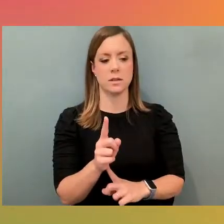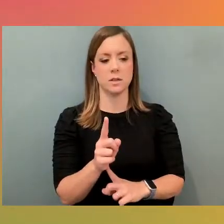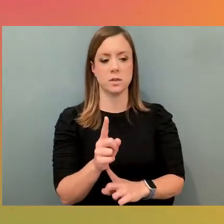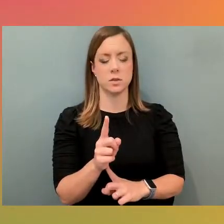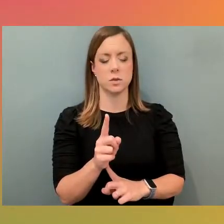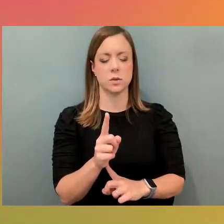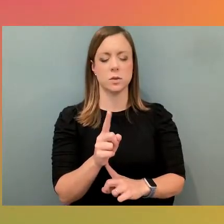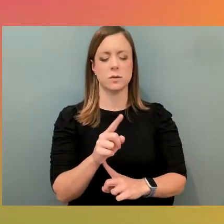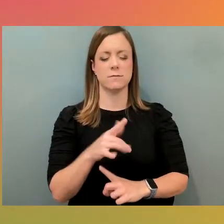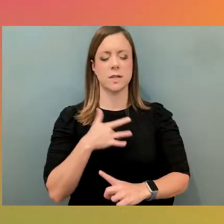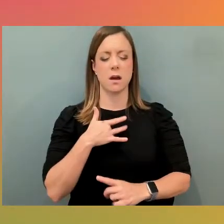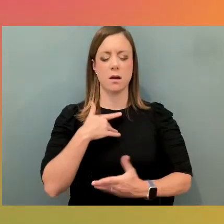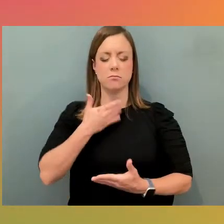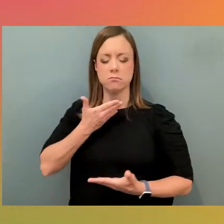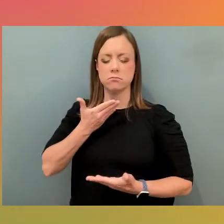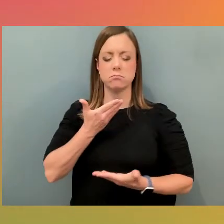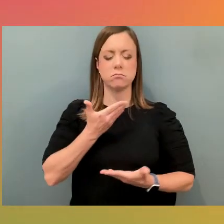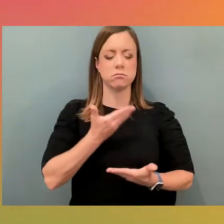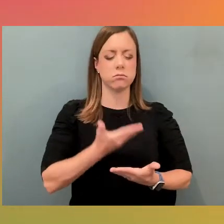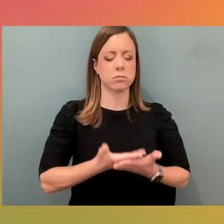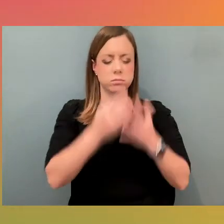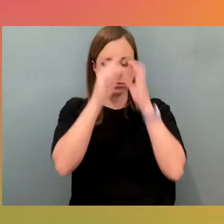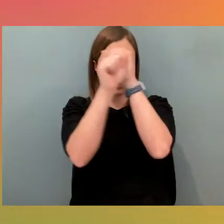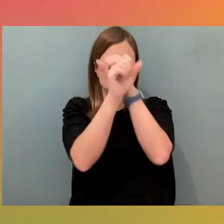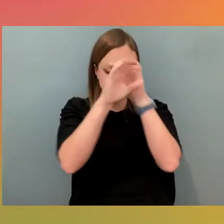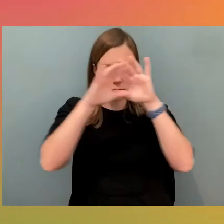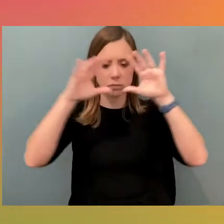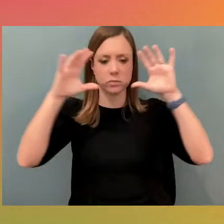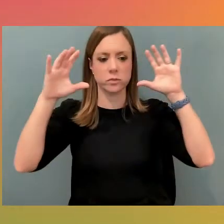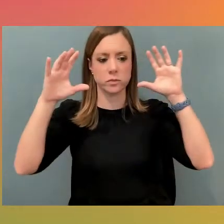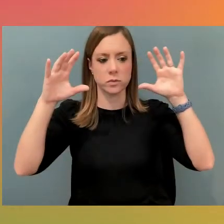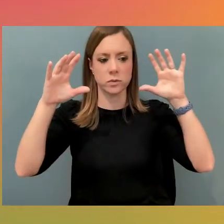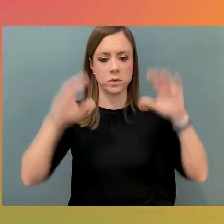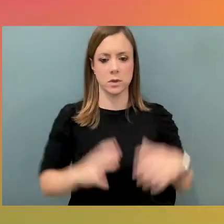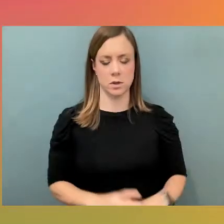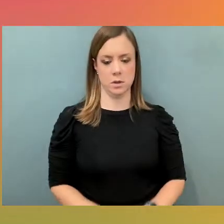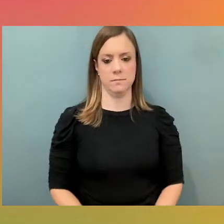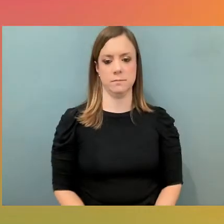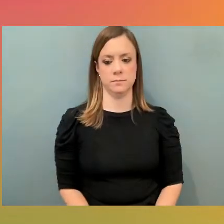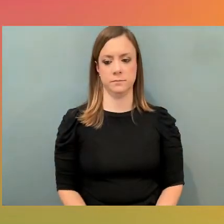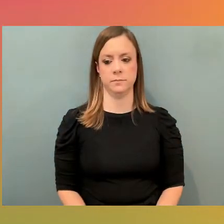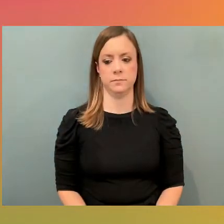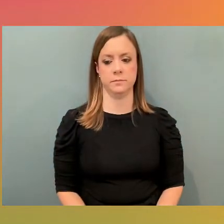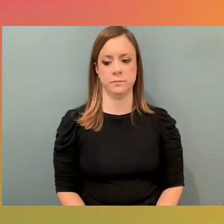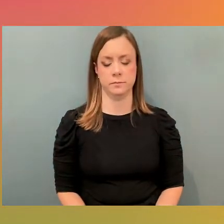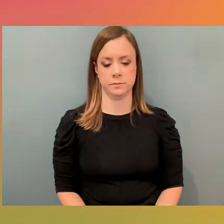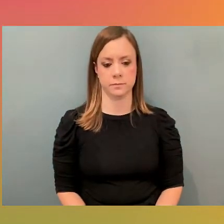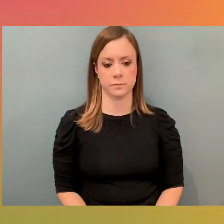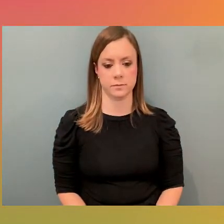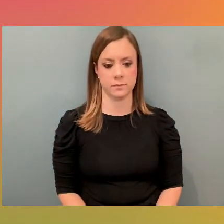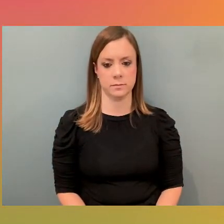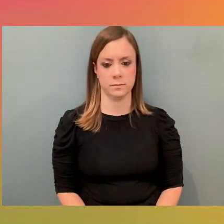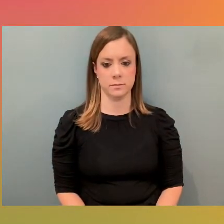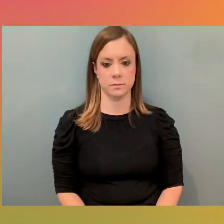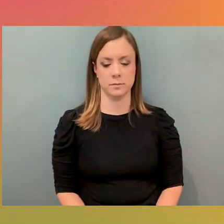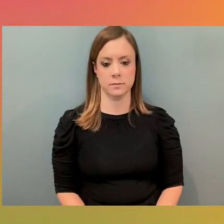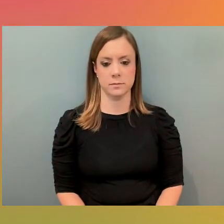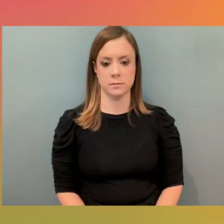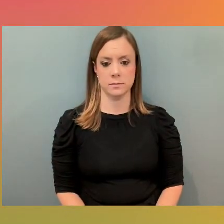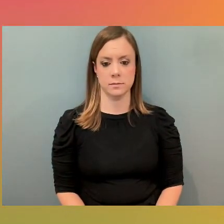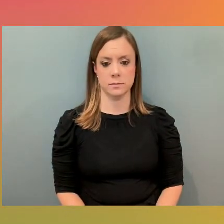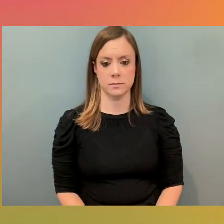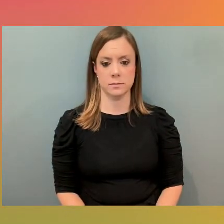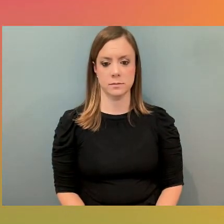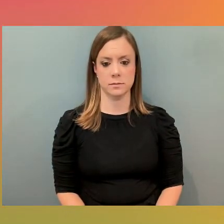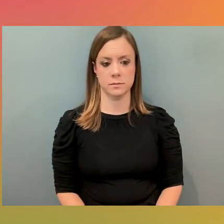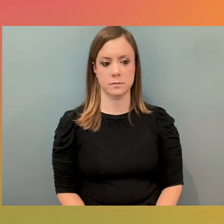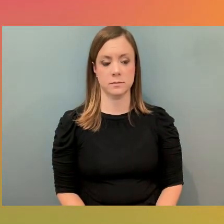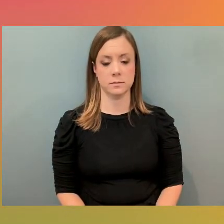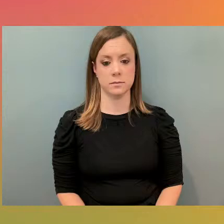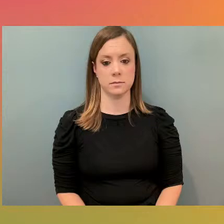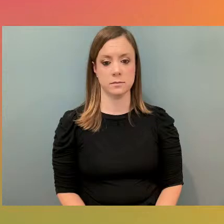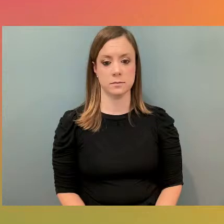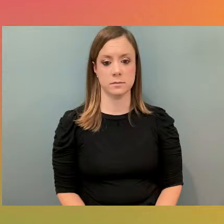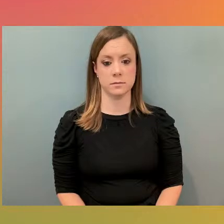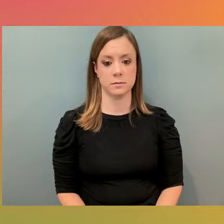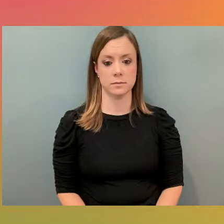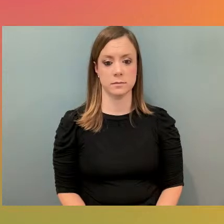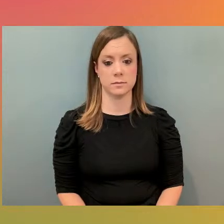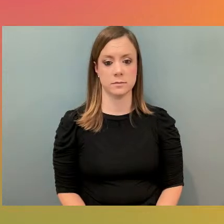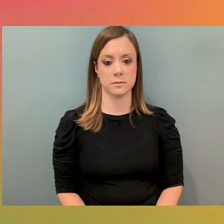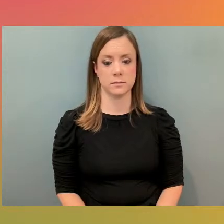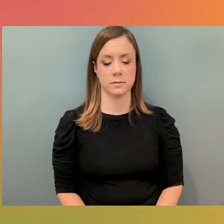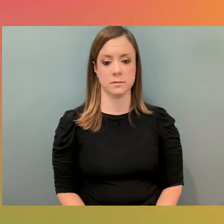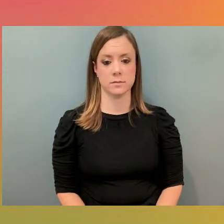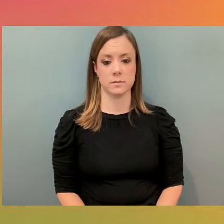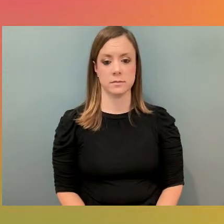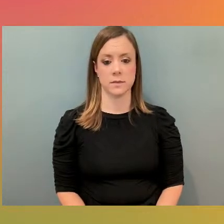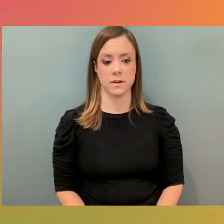CLOSE YOUR EYES.